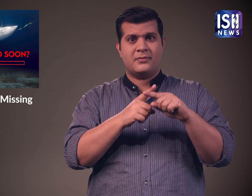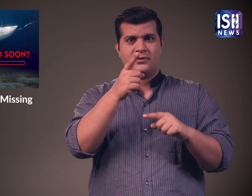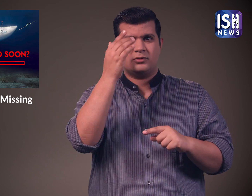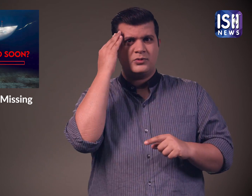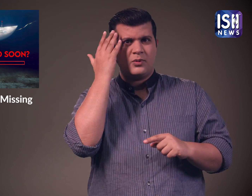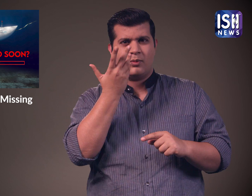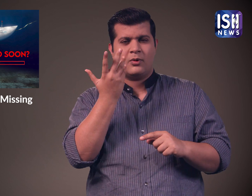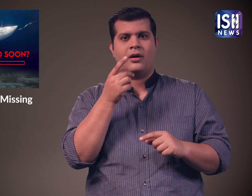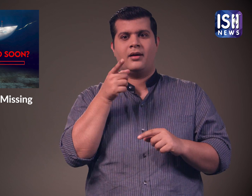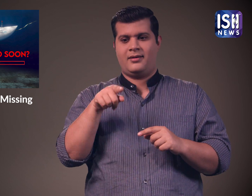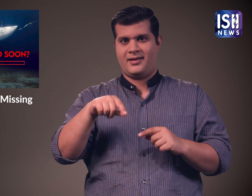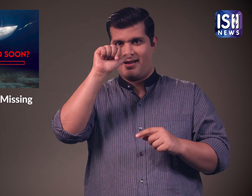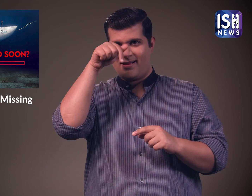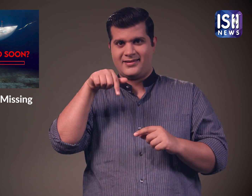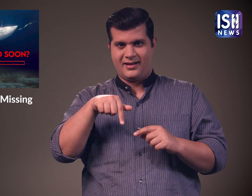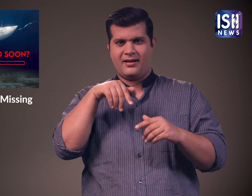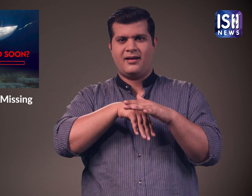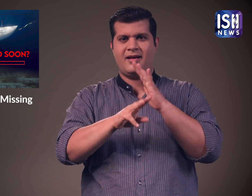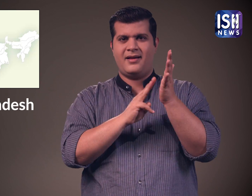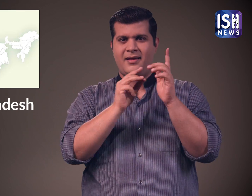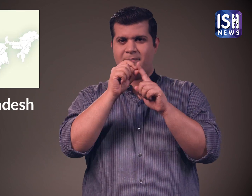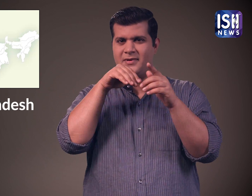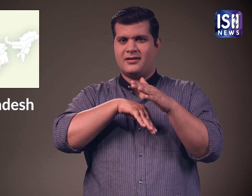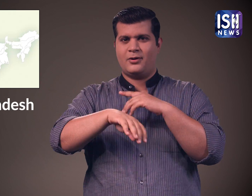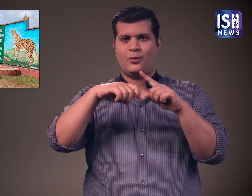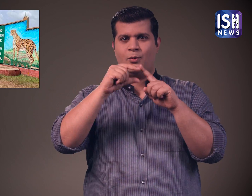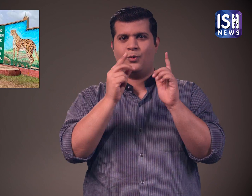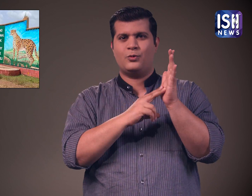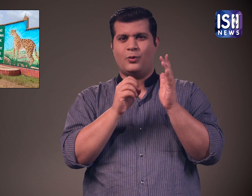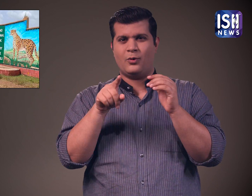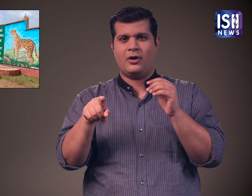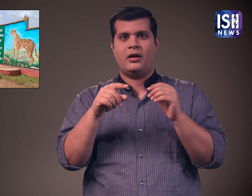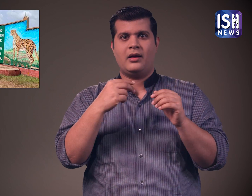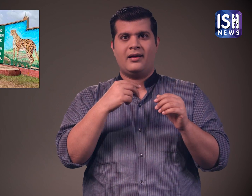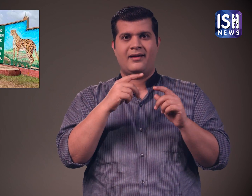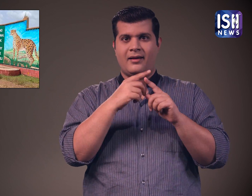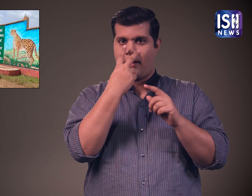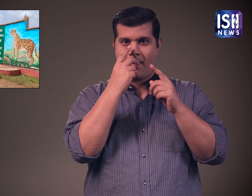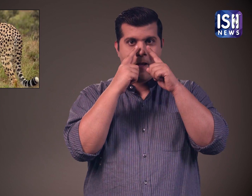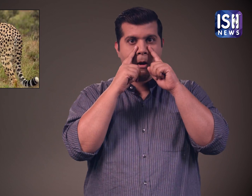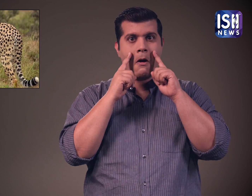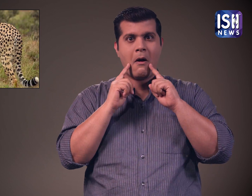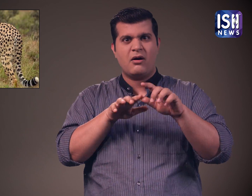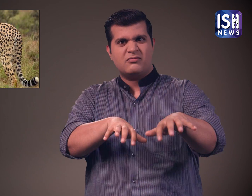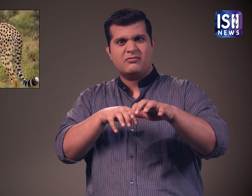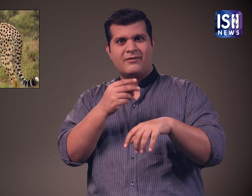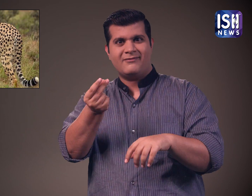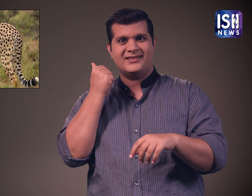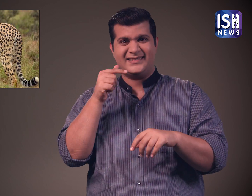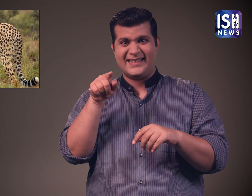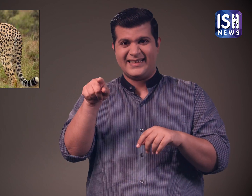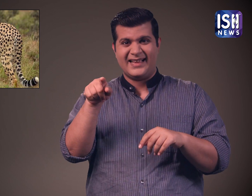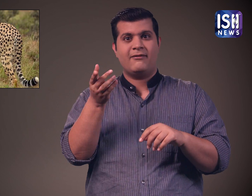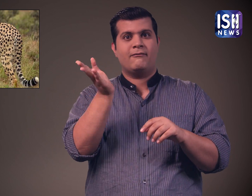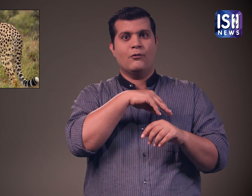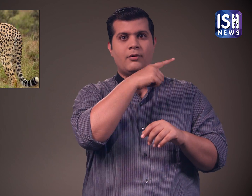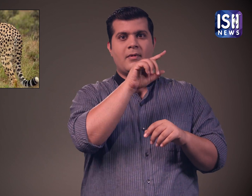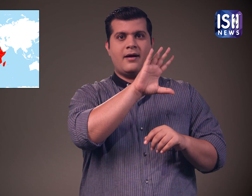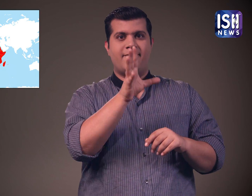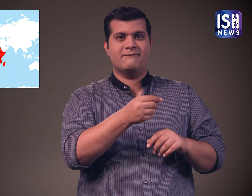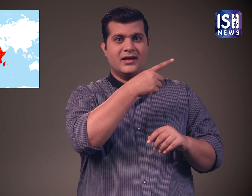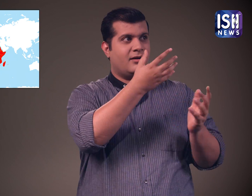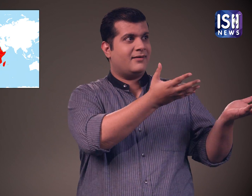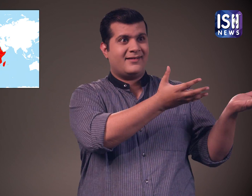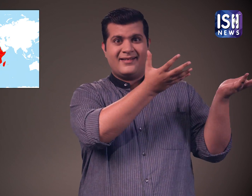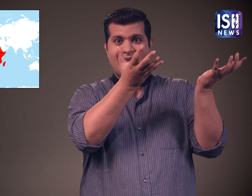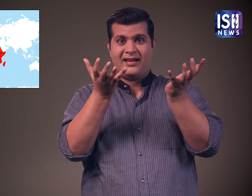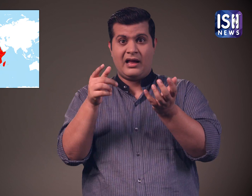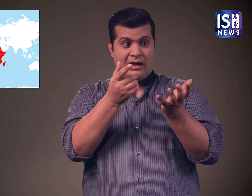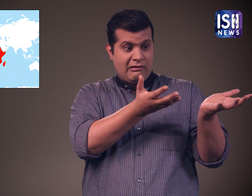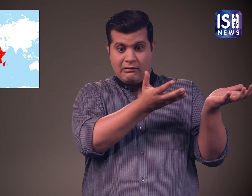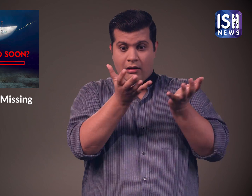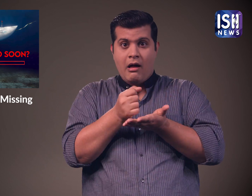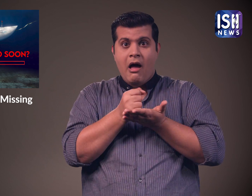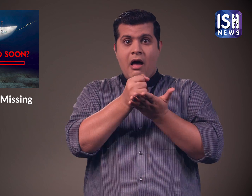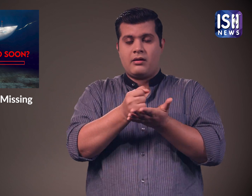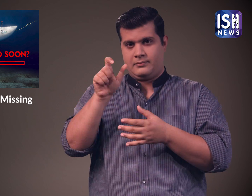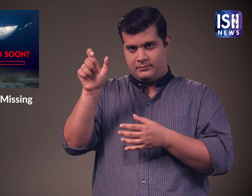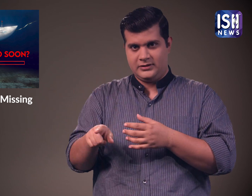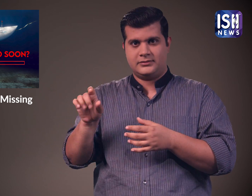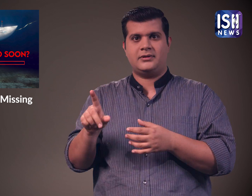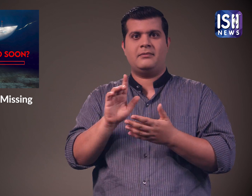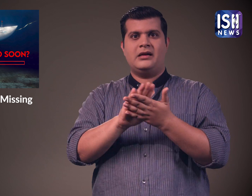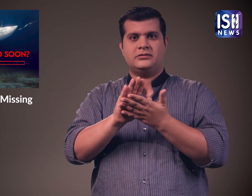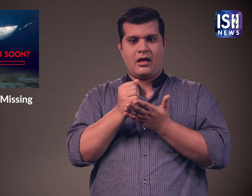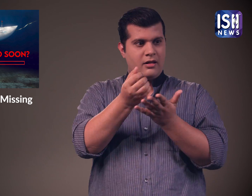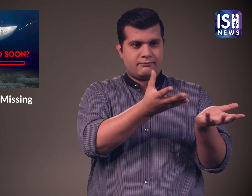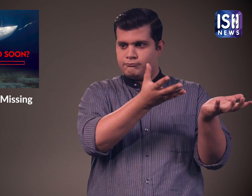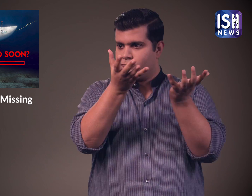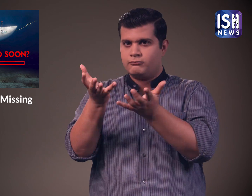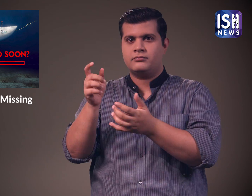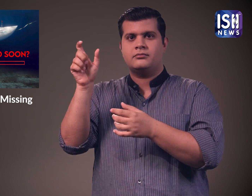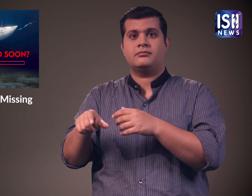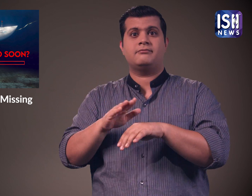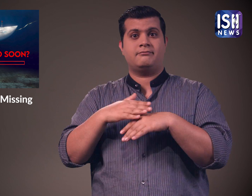He had helped India bring Cheetahs from Africa to Kuno in Madhya Pradesh.